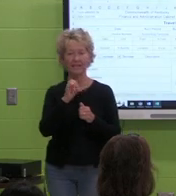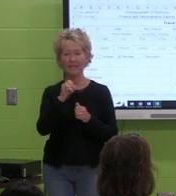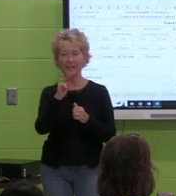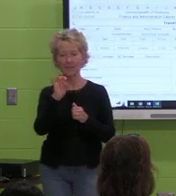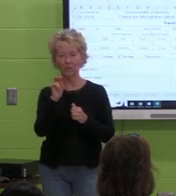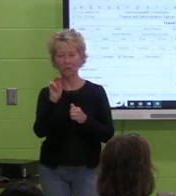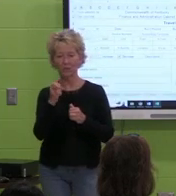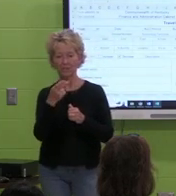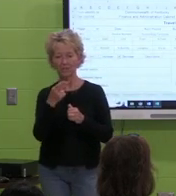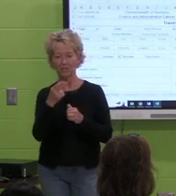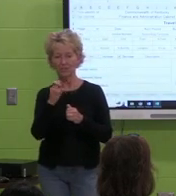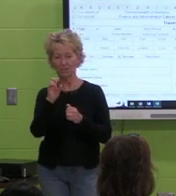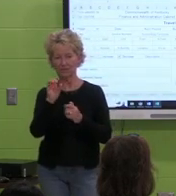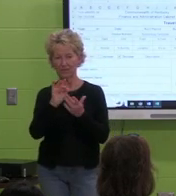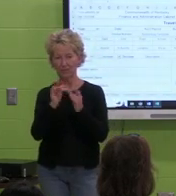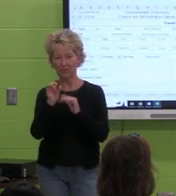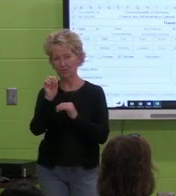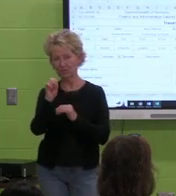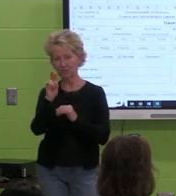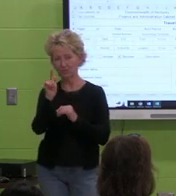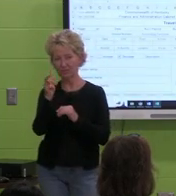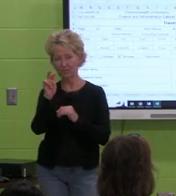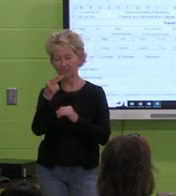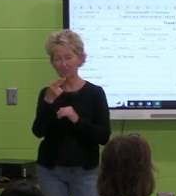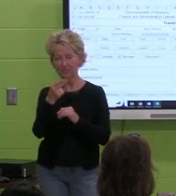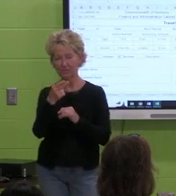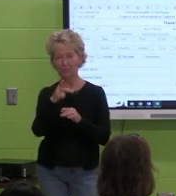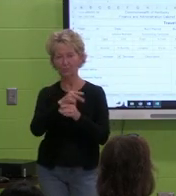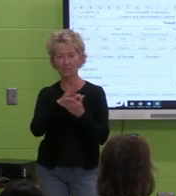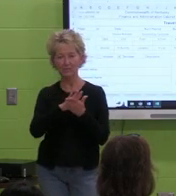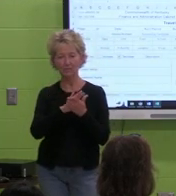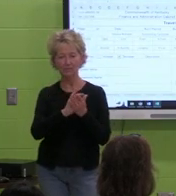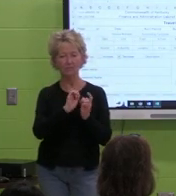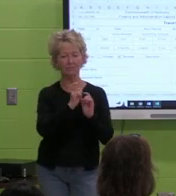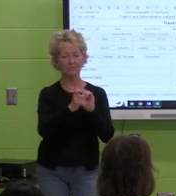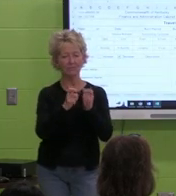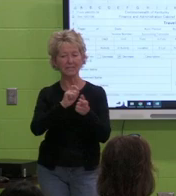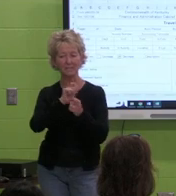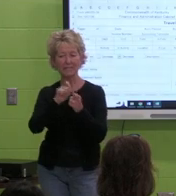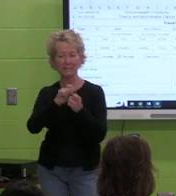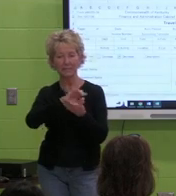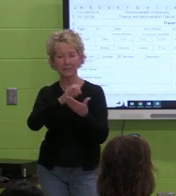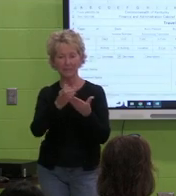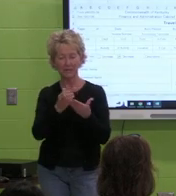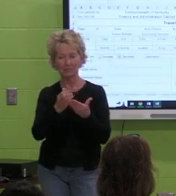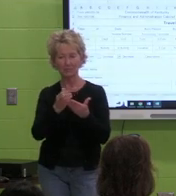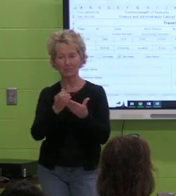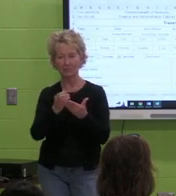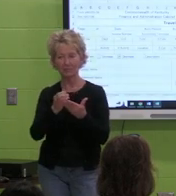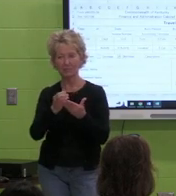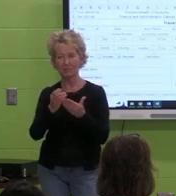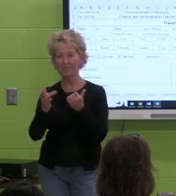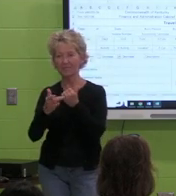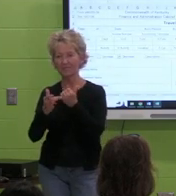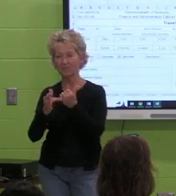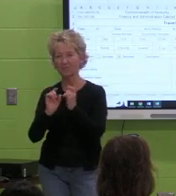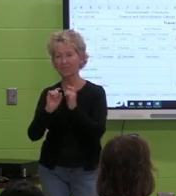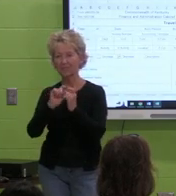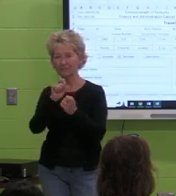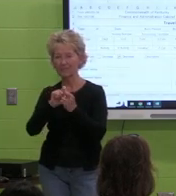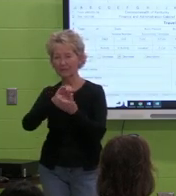much money preschool you get this much money um IT you get this much money now if you want to